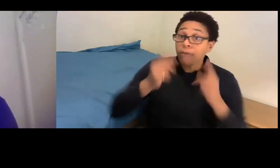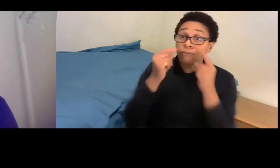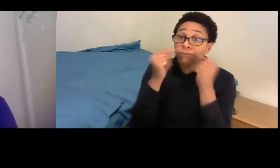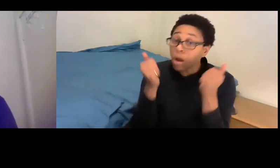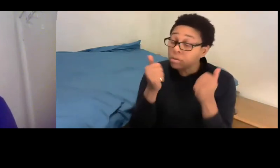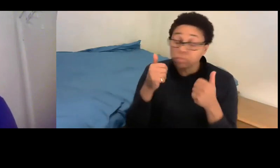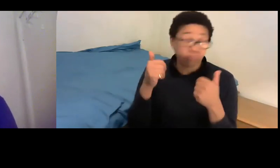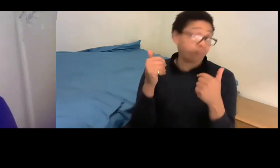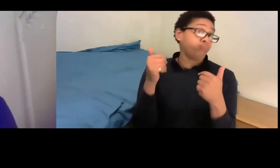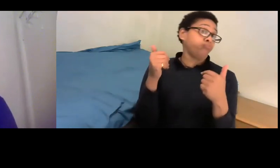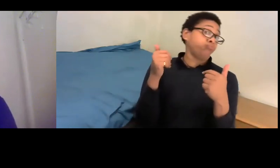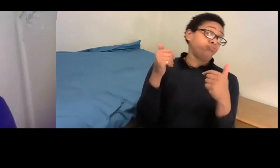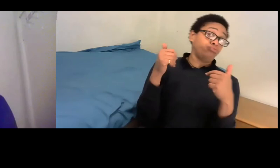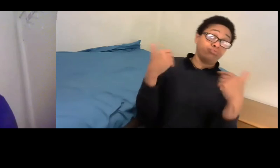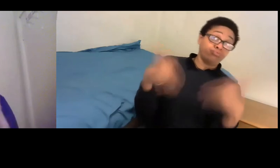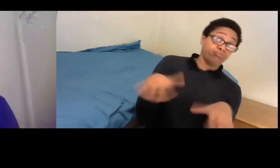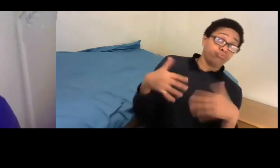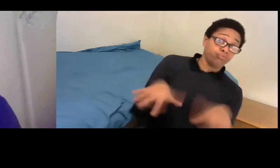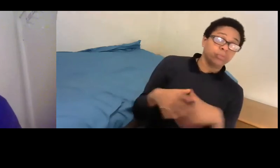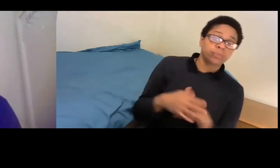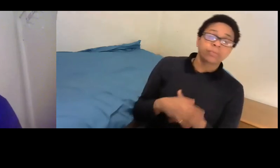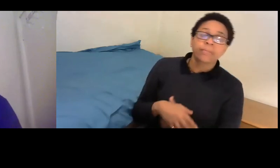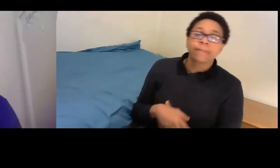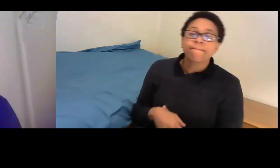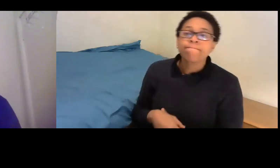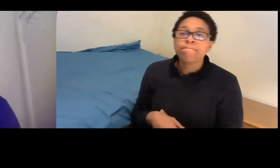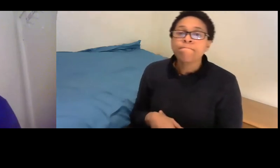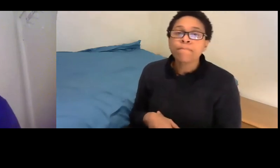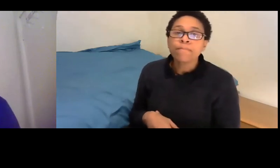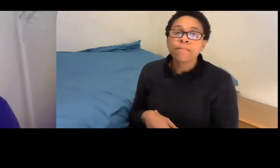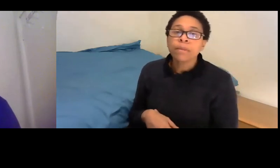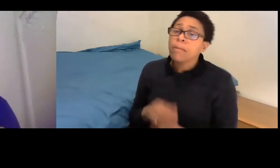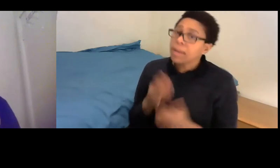disturbing because, you know, there's been real Islamic and